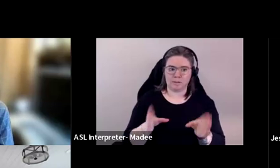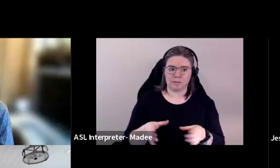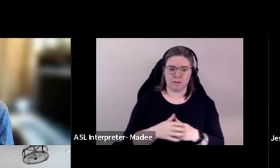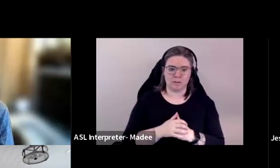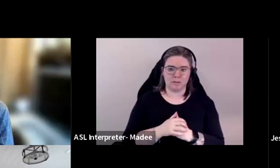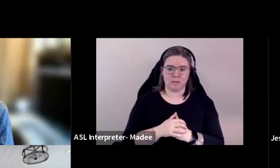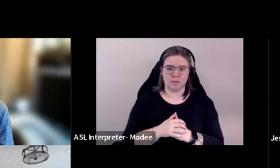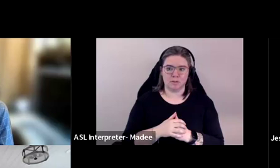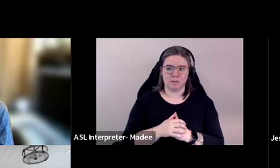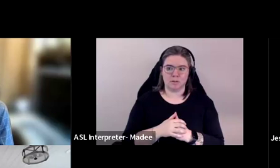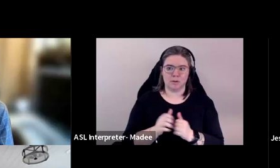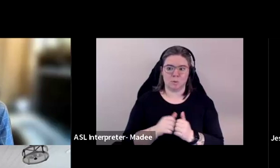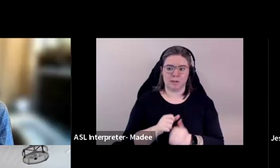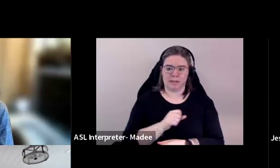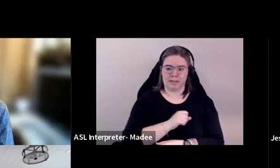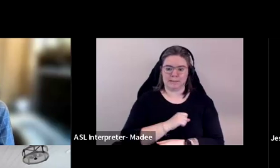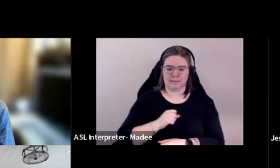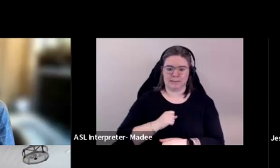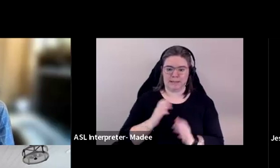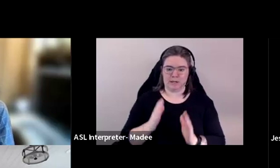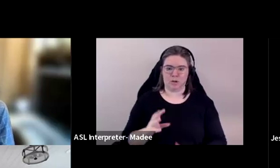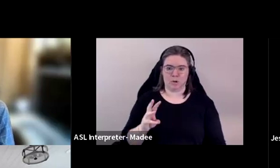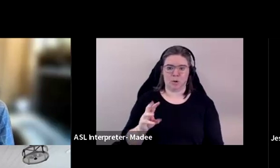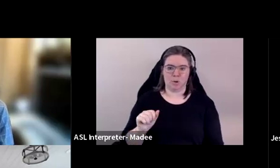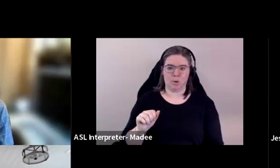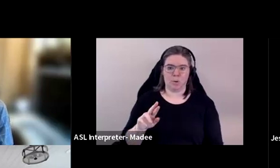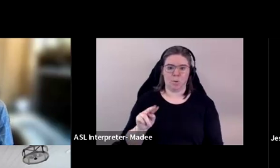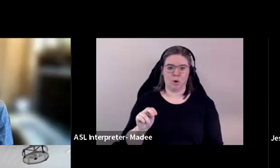Senator Warner from Virginia, and